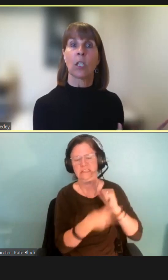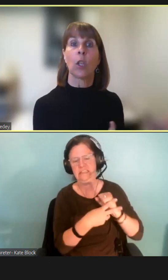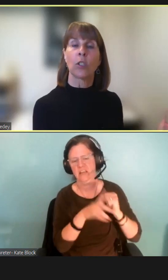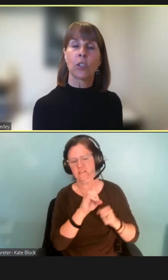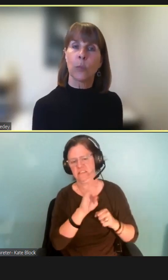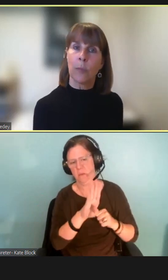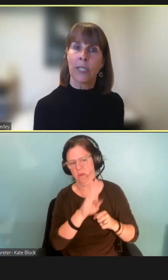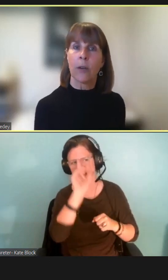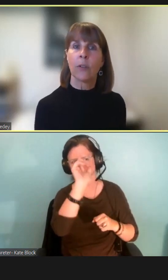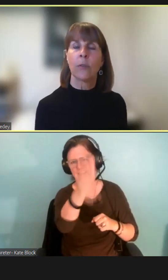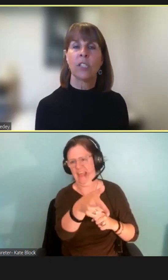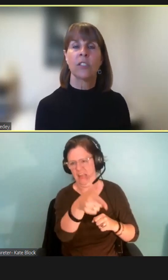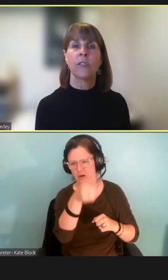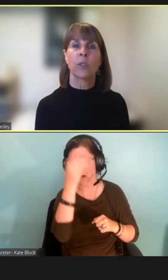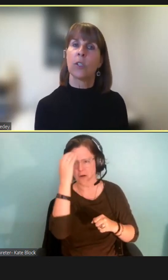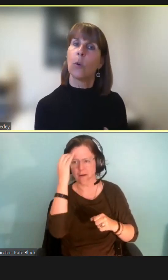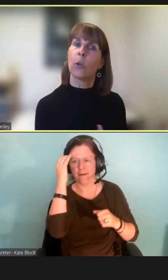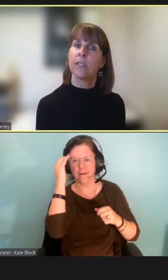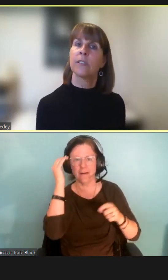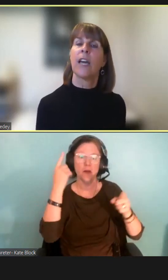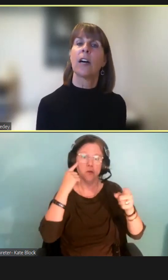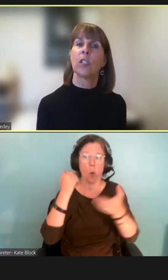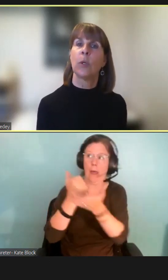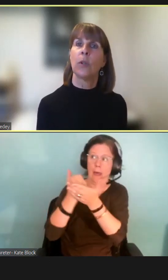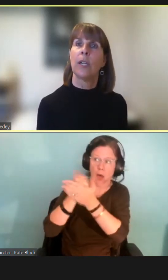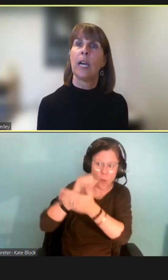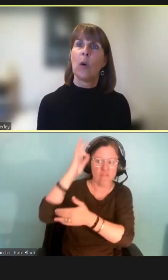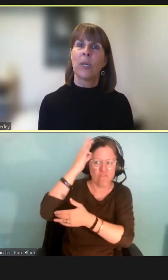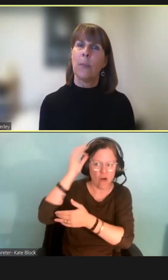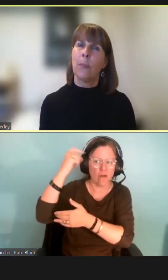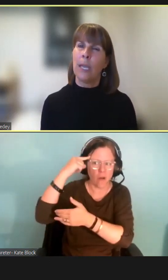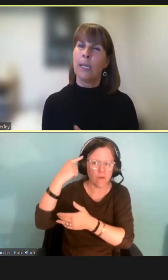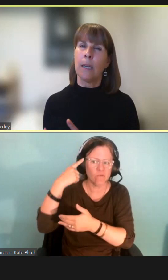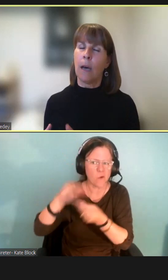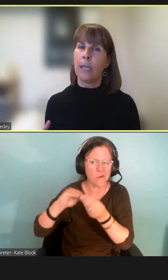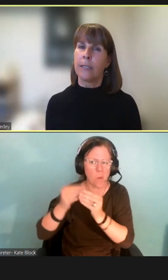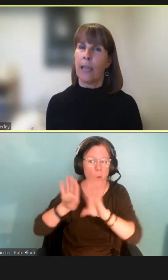larger public health questions which of course is valuable but it may not have